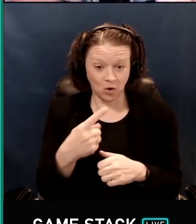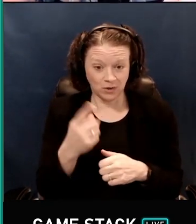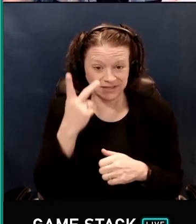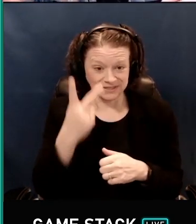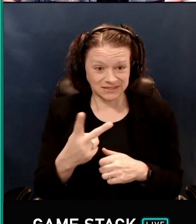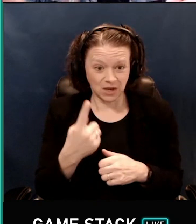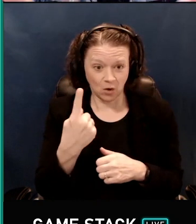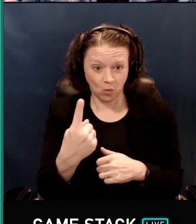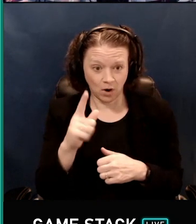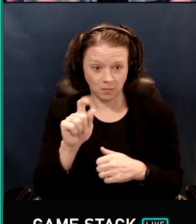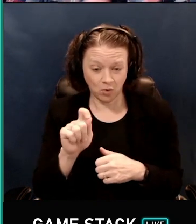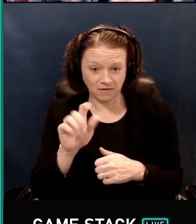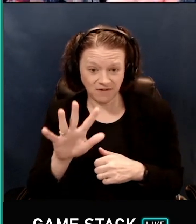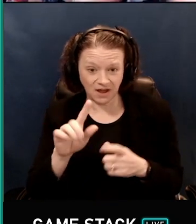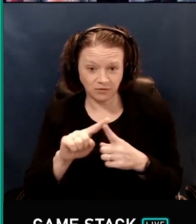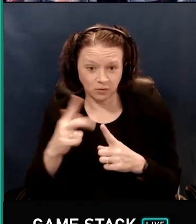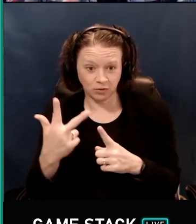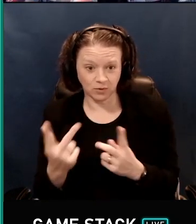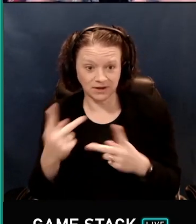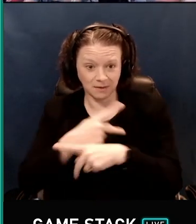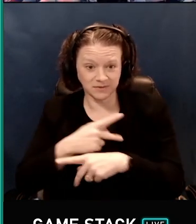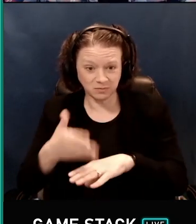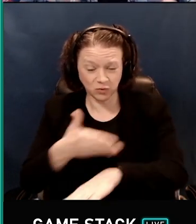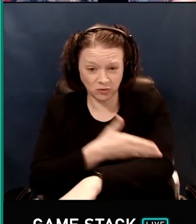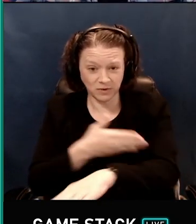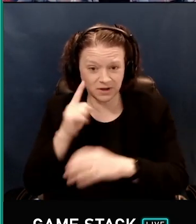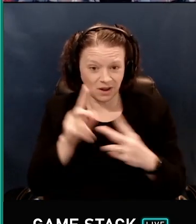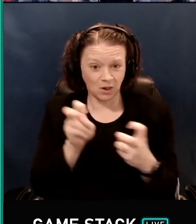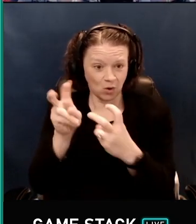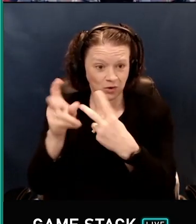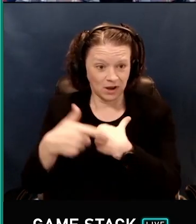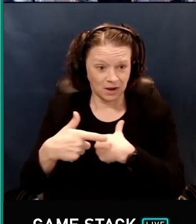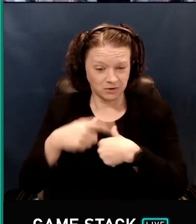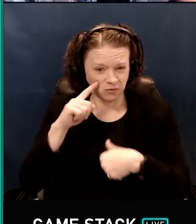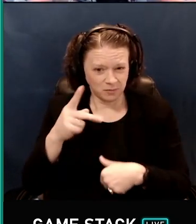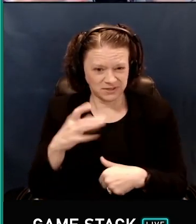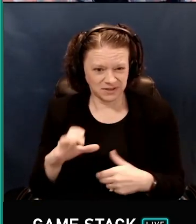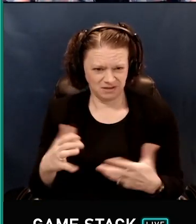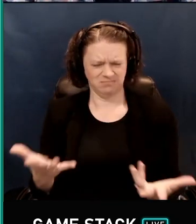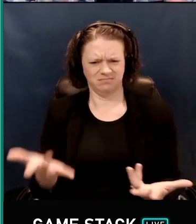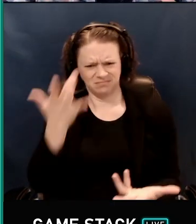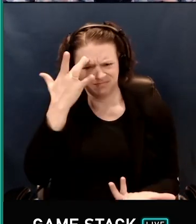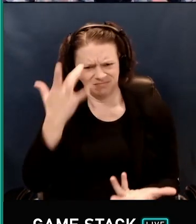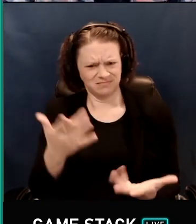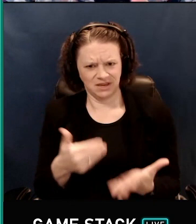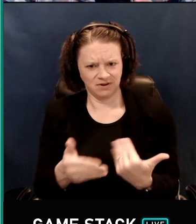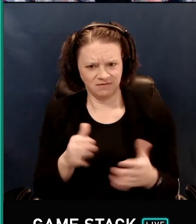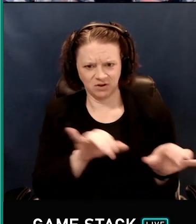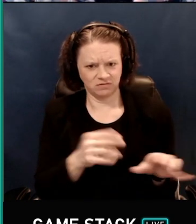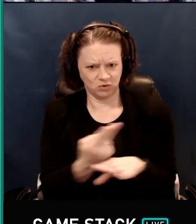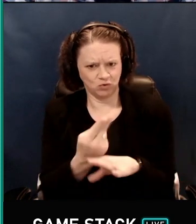apples to apples comparison, you really only see 1.5 to 3 times. And so why is that? Why is it that I can have many,